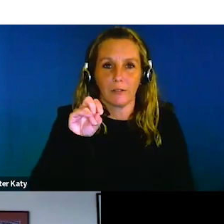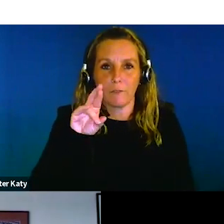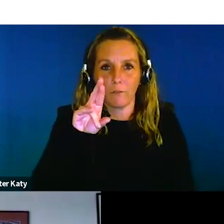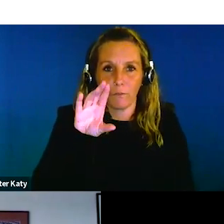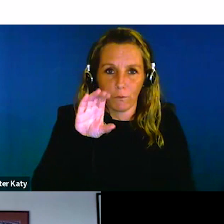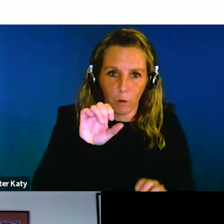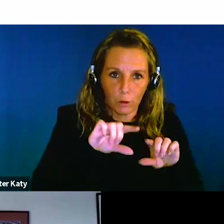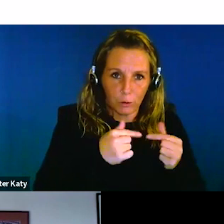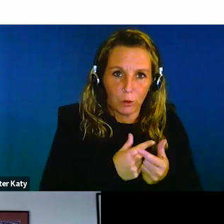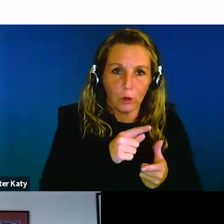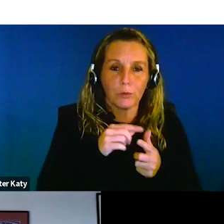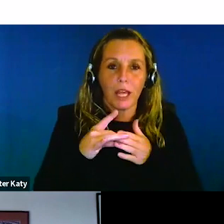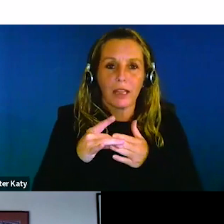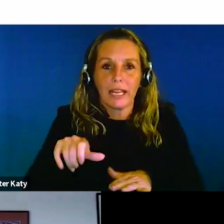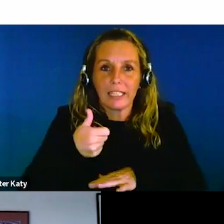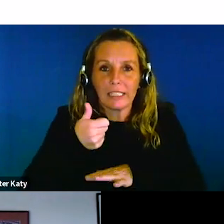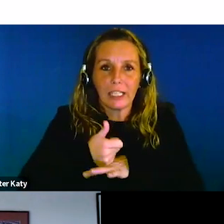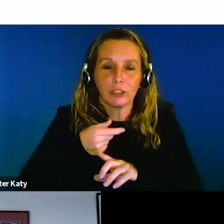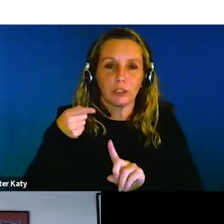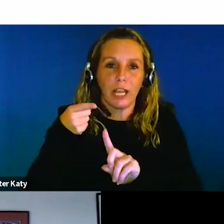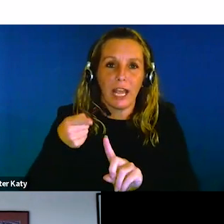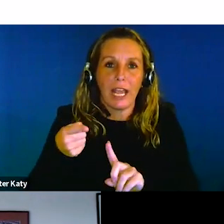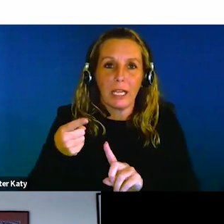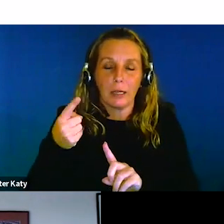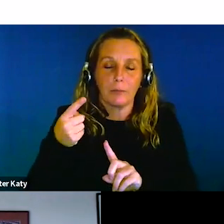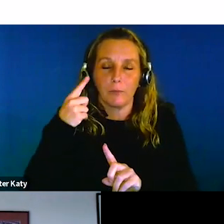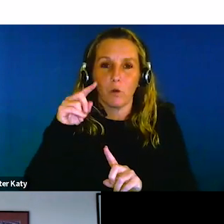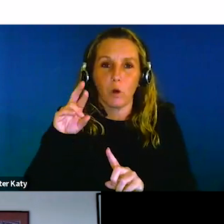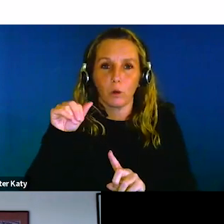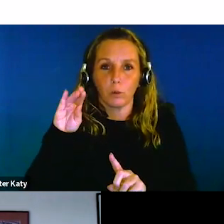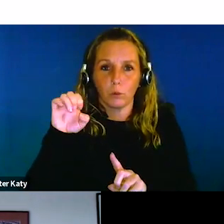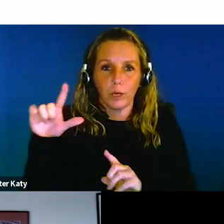aimed at promoting racial equity and fostering dialog